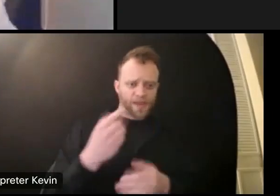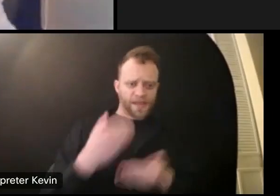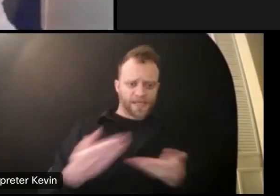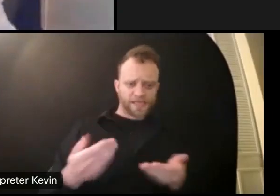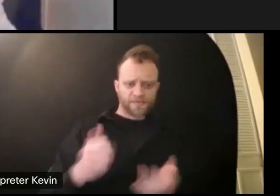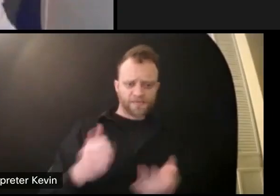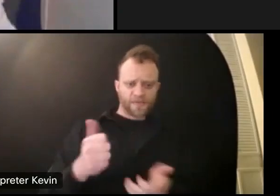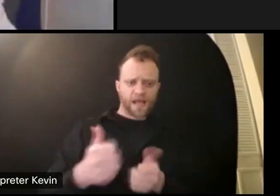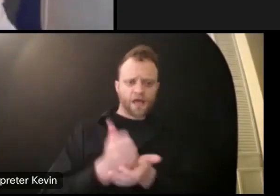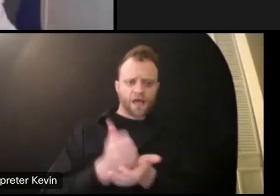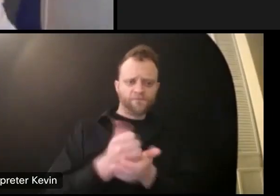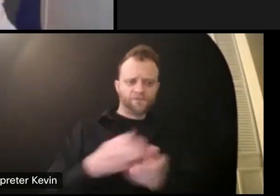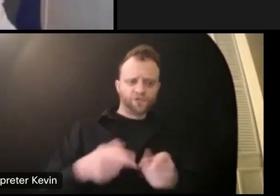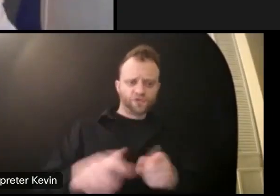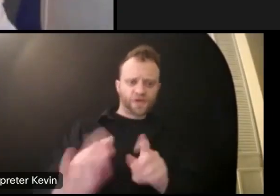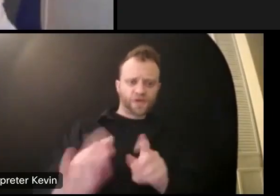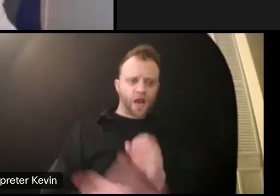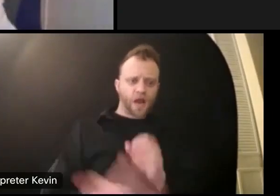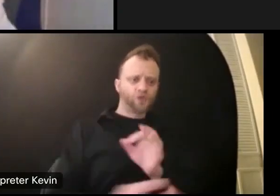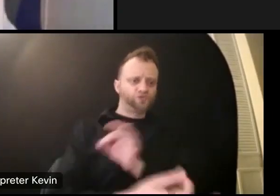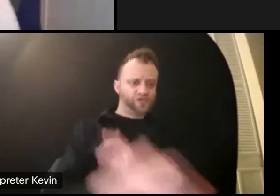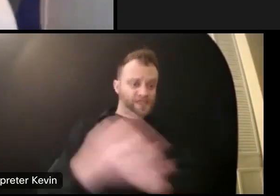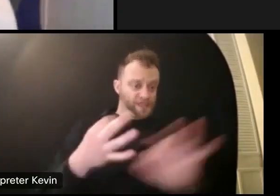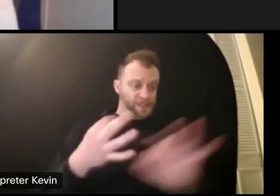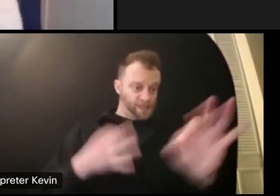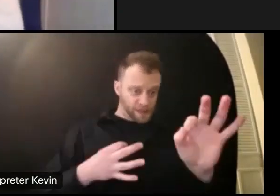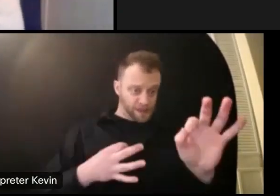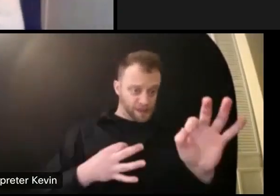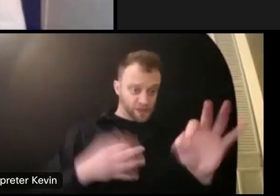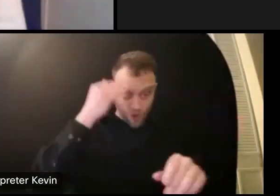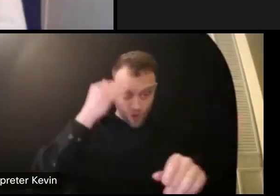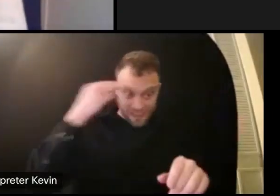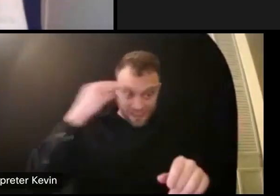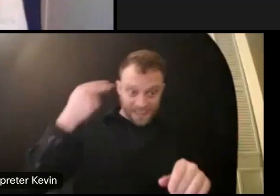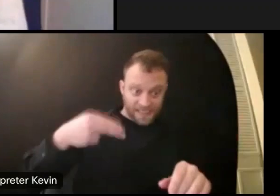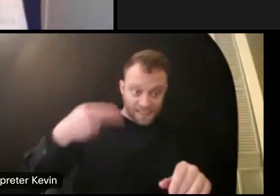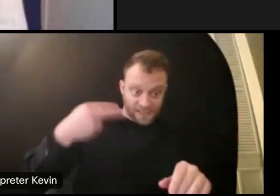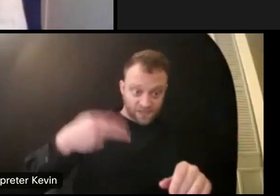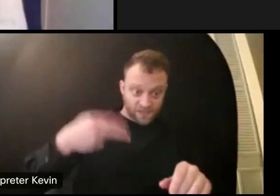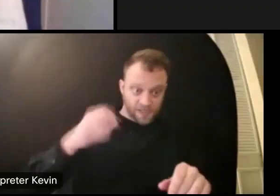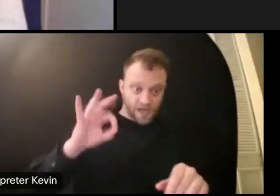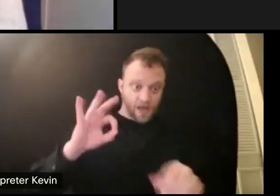the history of emails. It's kind of helped smoothing over the transition for us that are